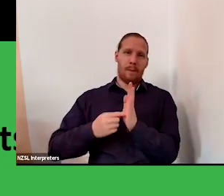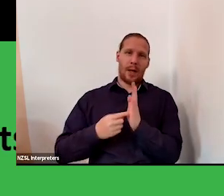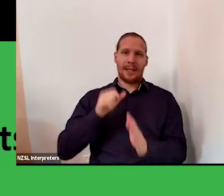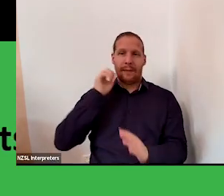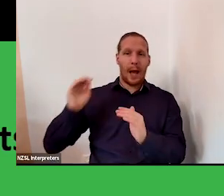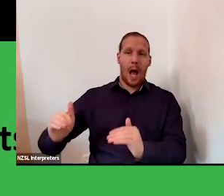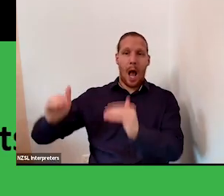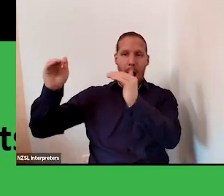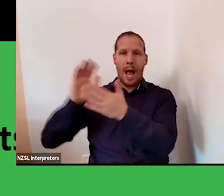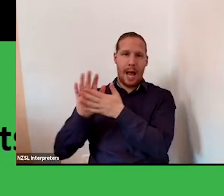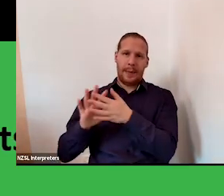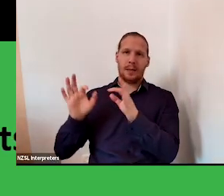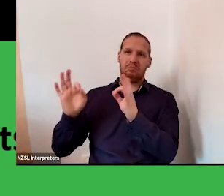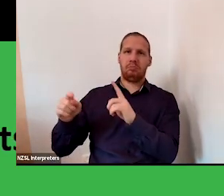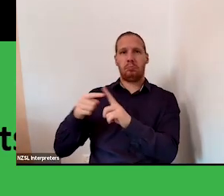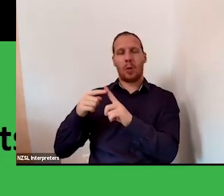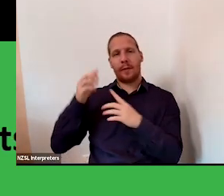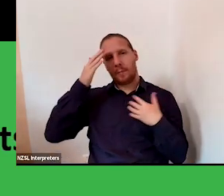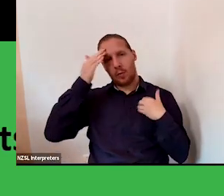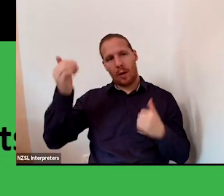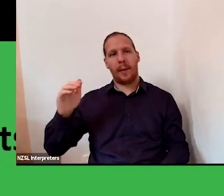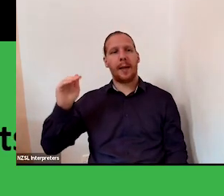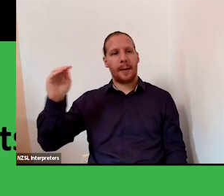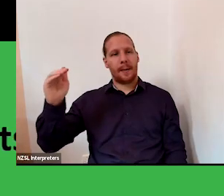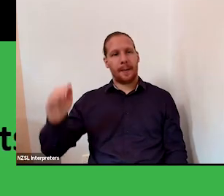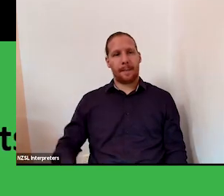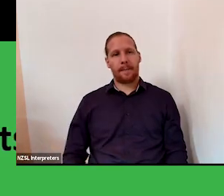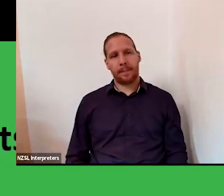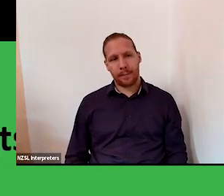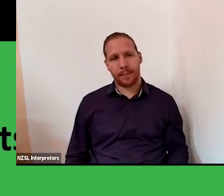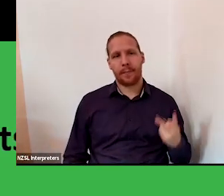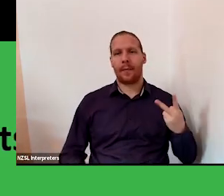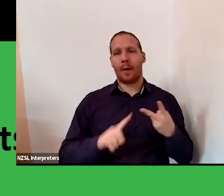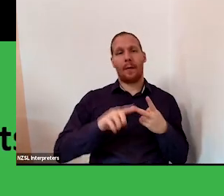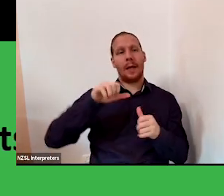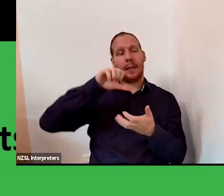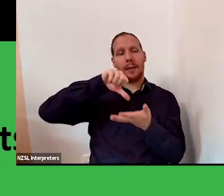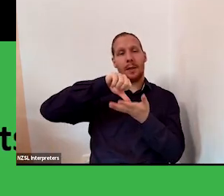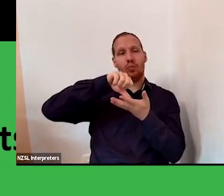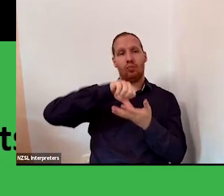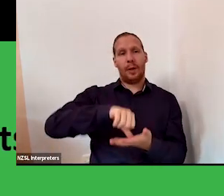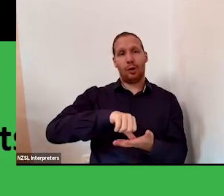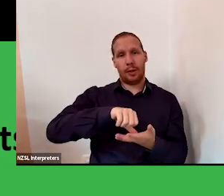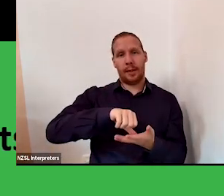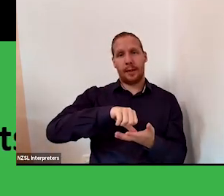depression were measured using the center for Epidemiologic Studies Depression Scale for children, which is a ten item self-report scale.